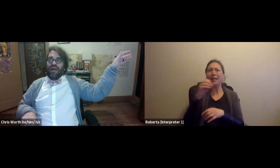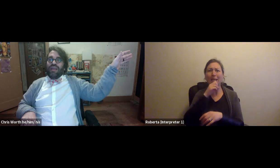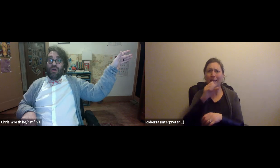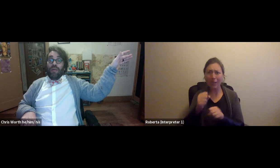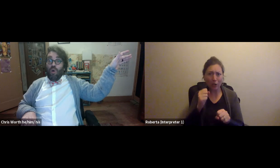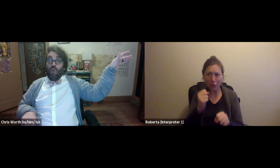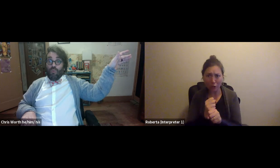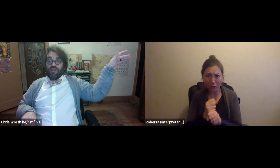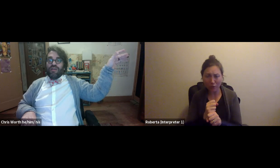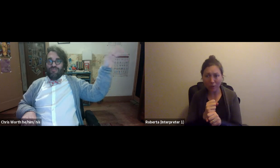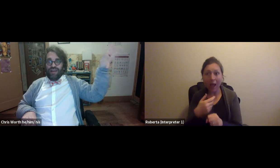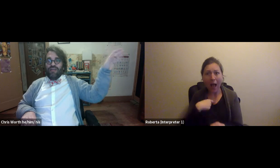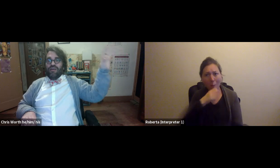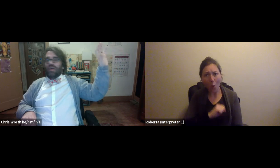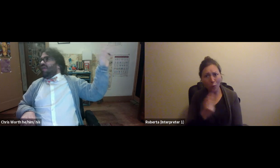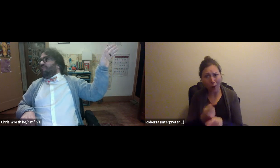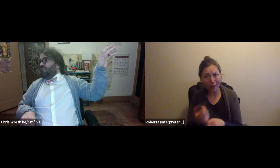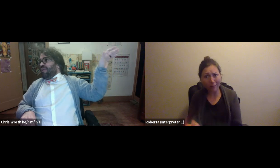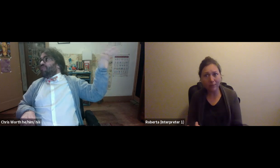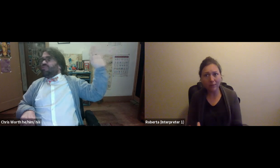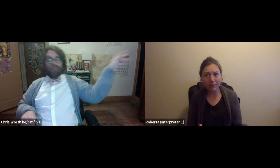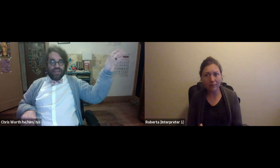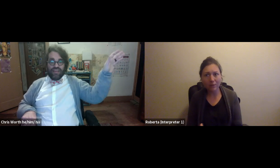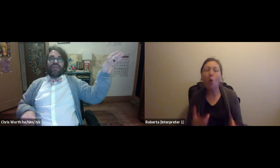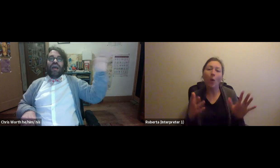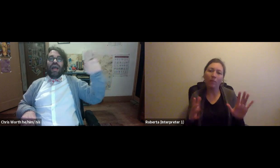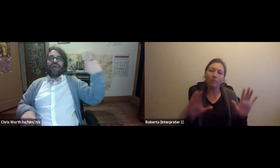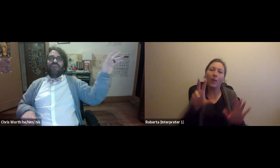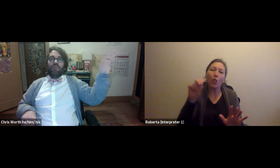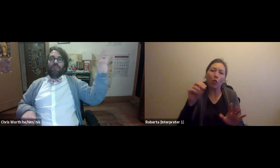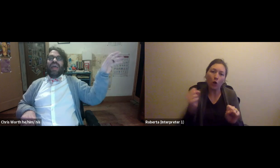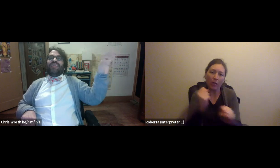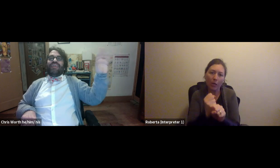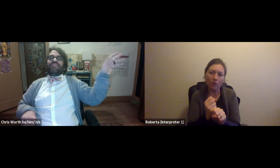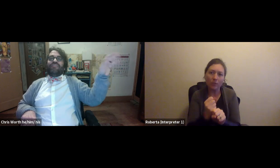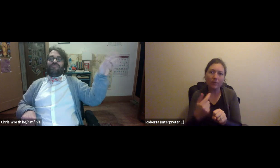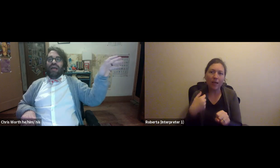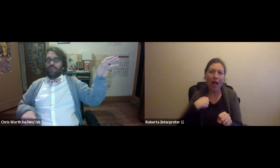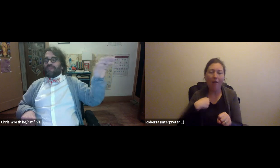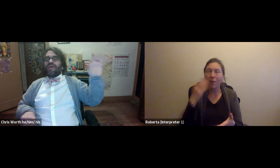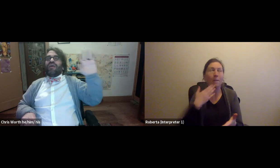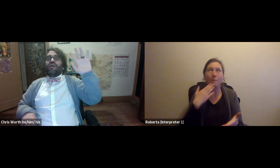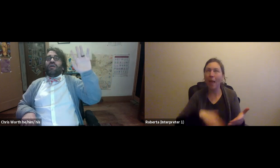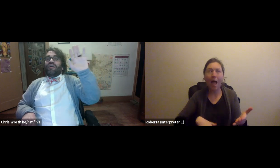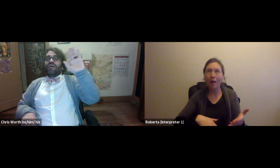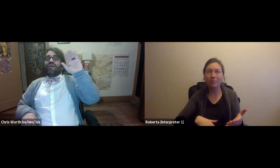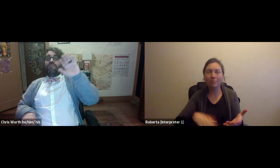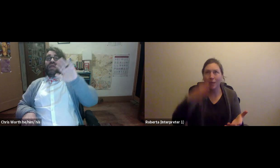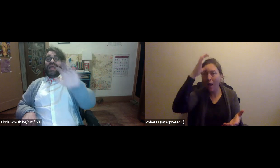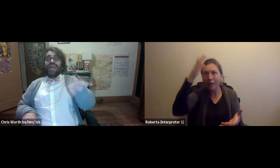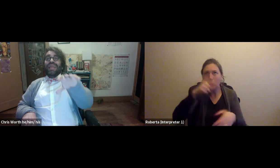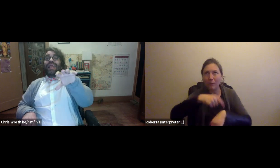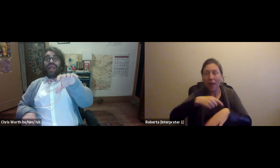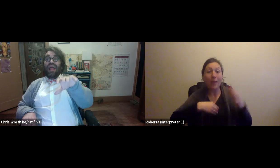you know, I'm old right, not 40, but 30. I have a bad sense of time. But in that time,